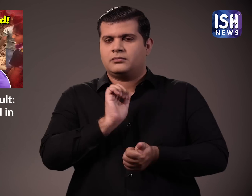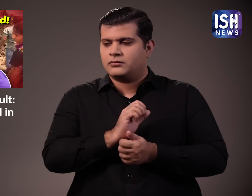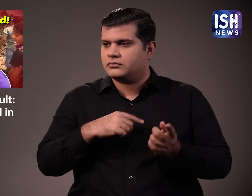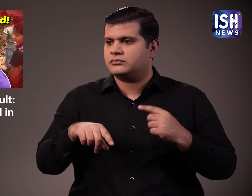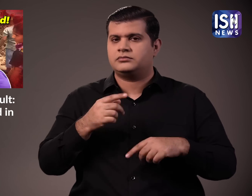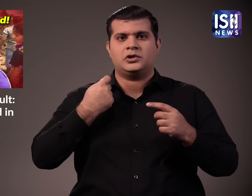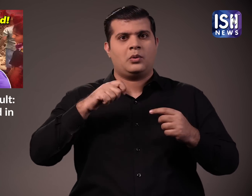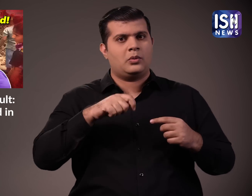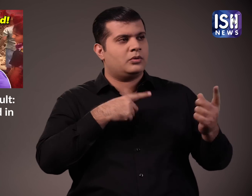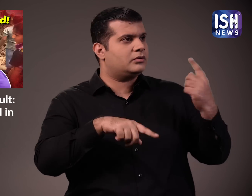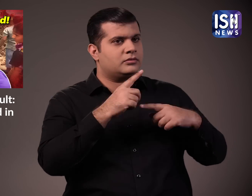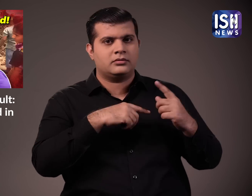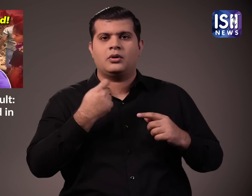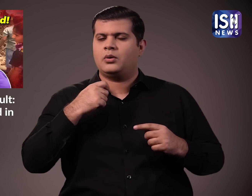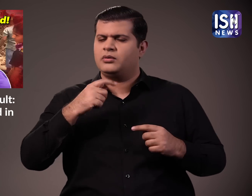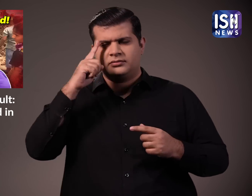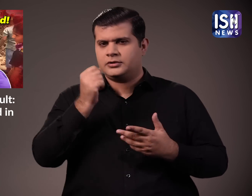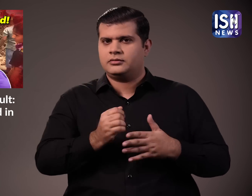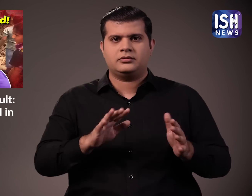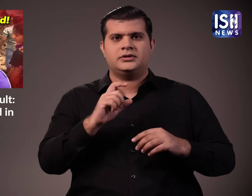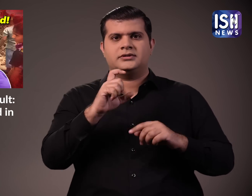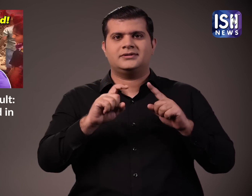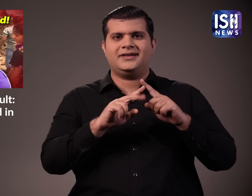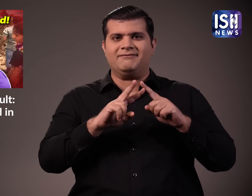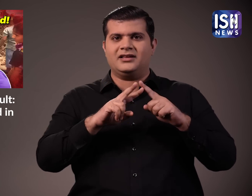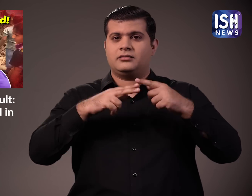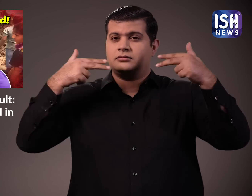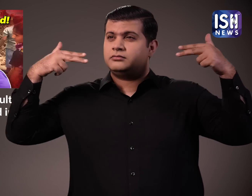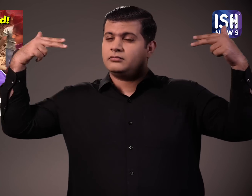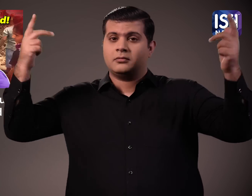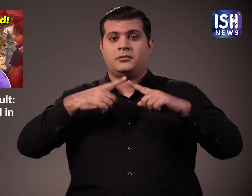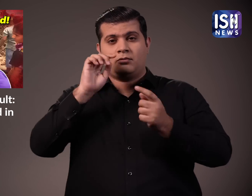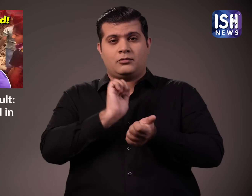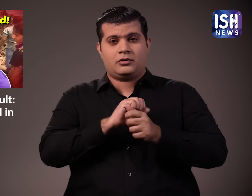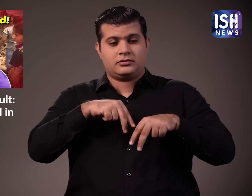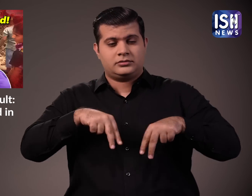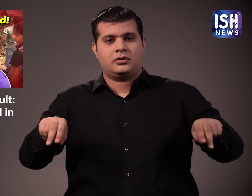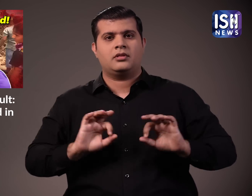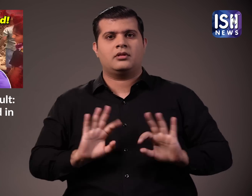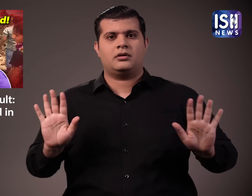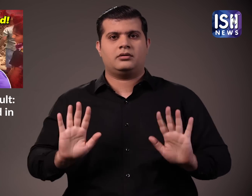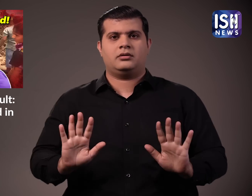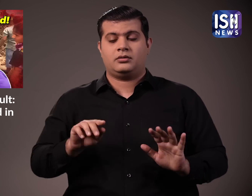The authorities have now installed CCTV cameras and security has also been beefed up at the site of burial